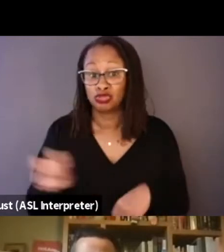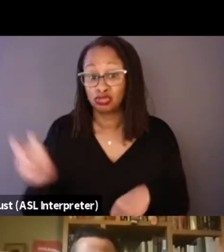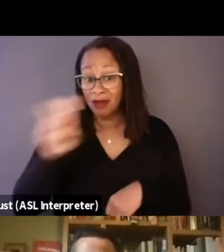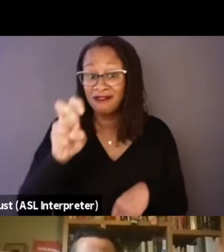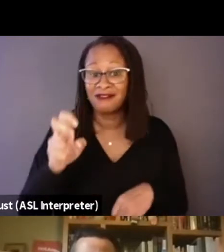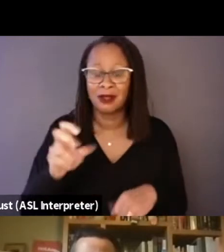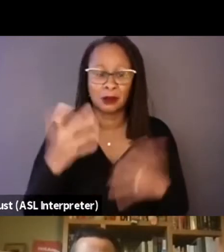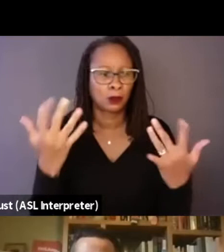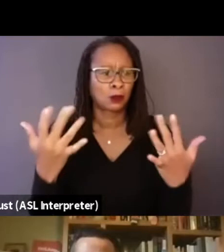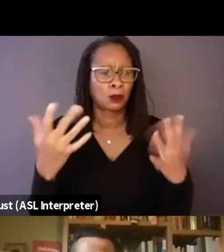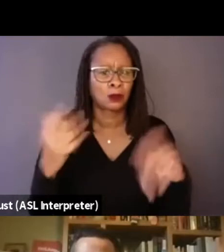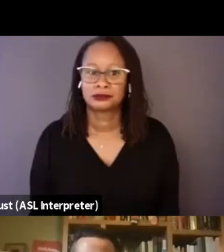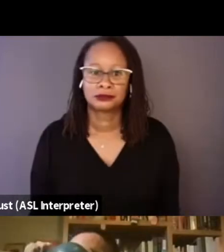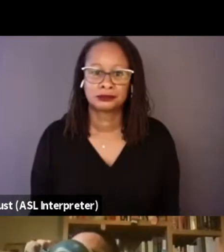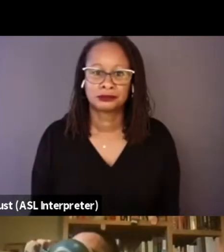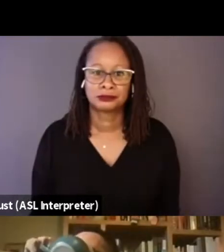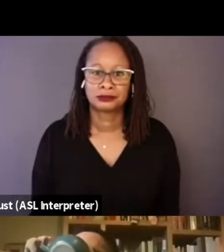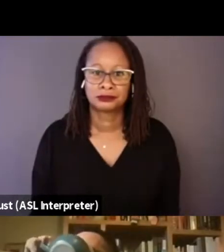[Cassidy] Here we go, let's pause.